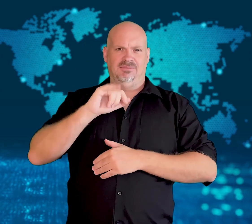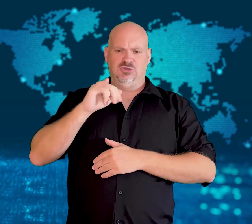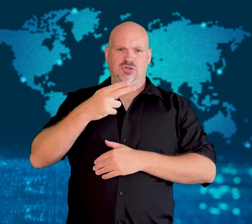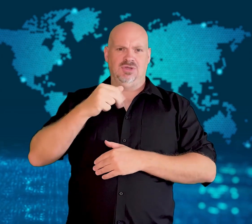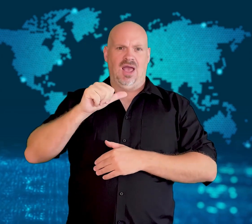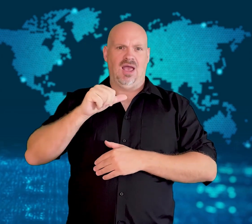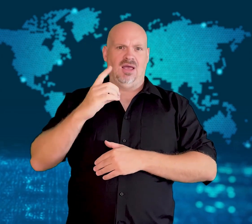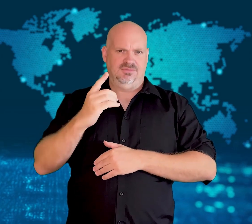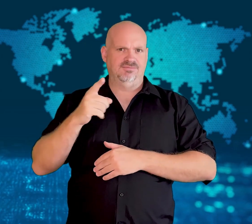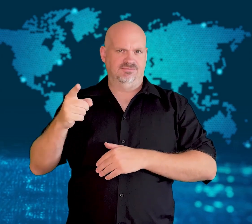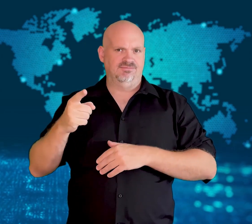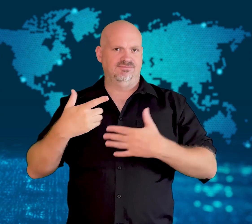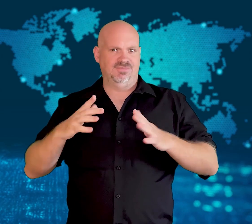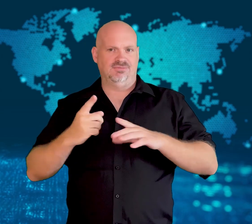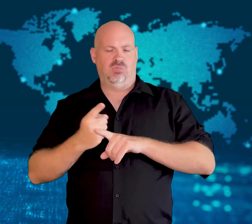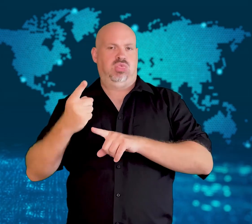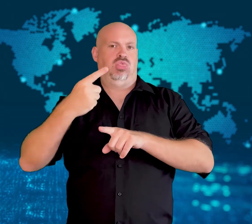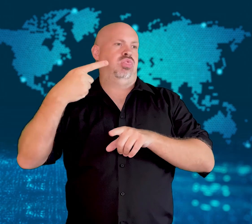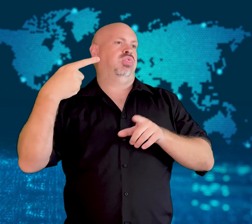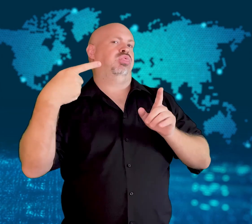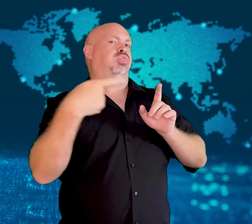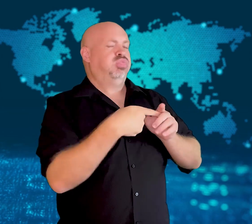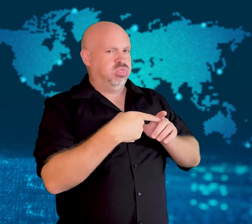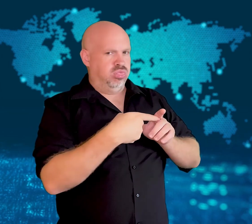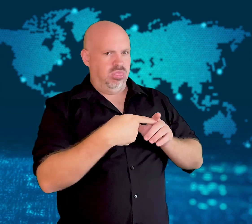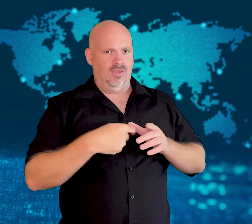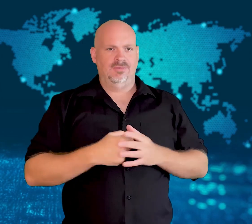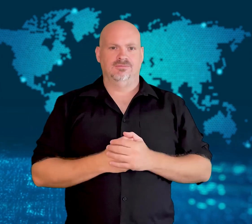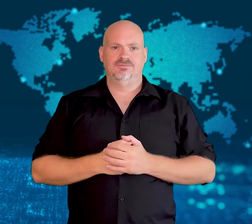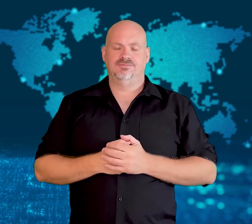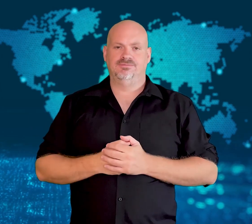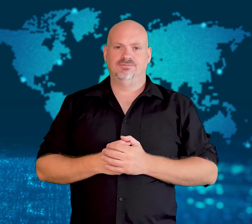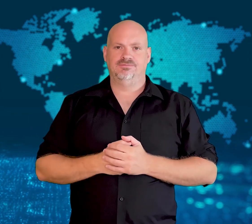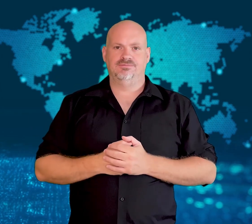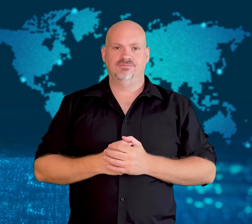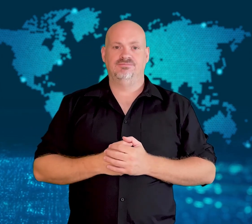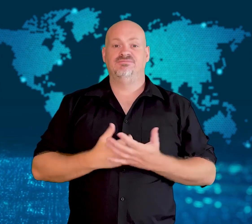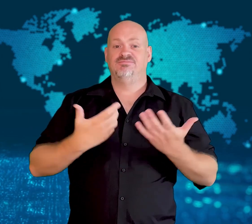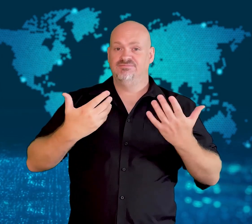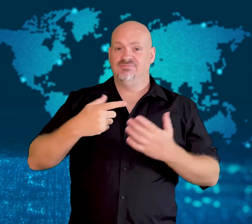In response to Israel's fire, Gaza militants have launched